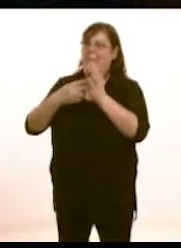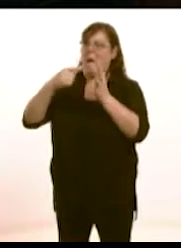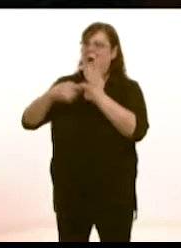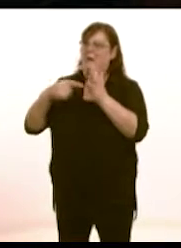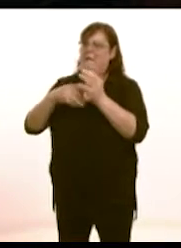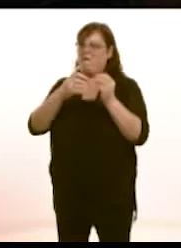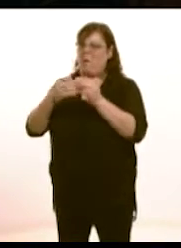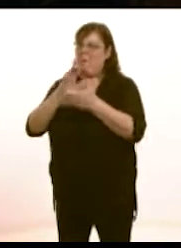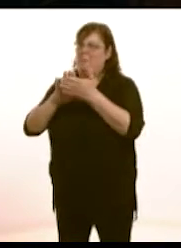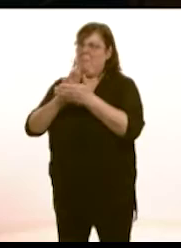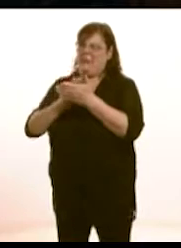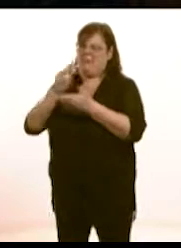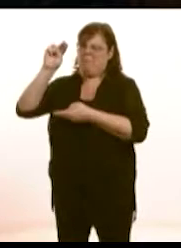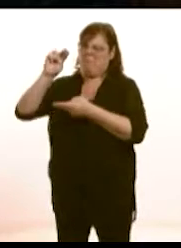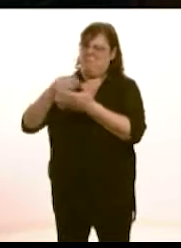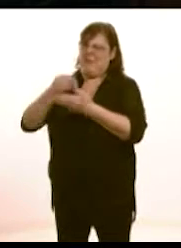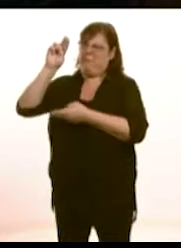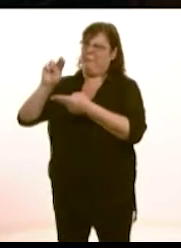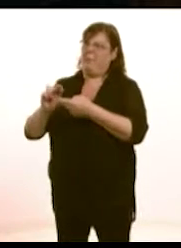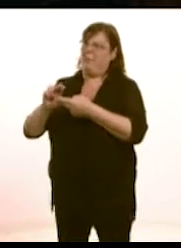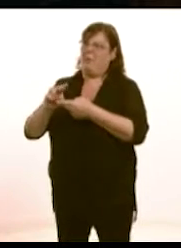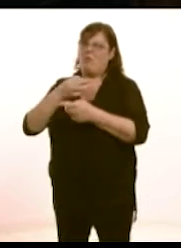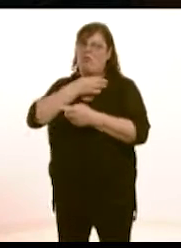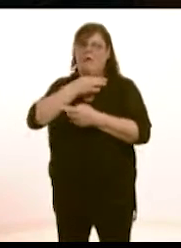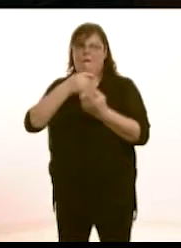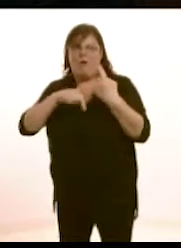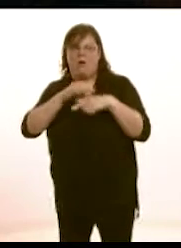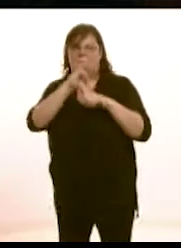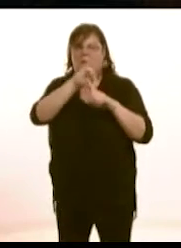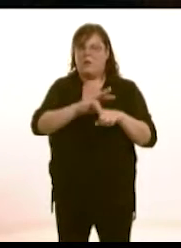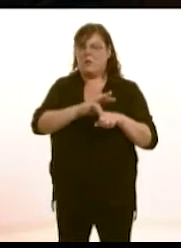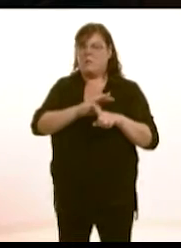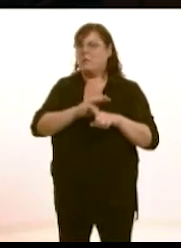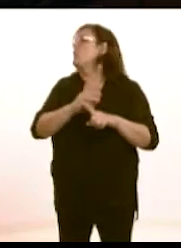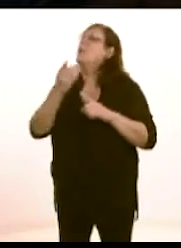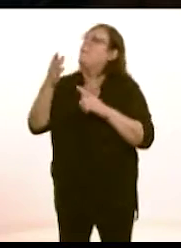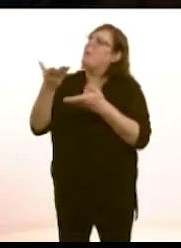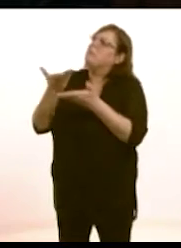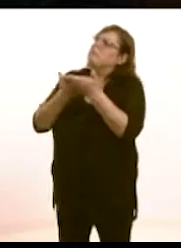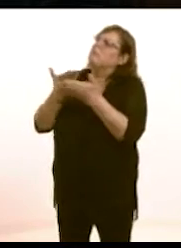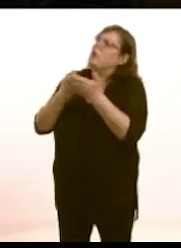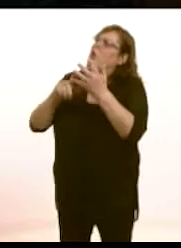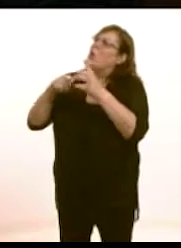This risks the future underfunding of Wales more than that which weíve seen. What discussions have you had with the UK Government regarding creating a system of